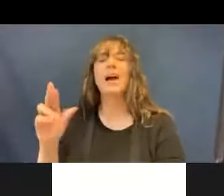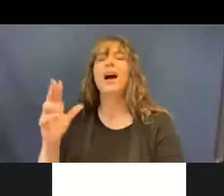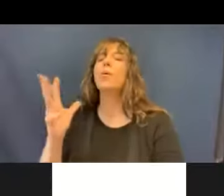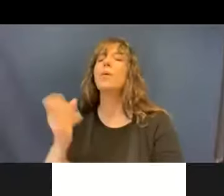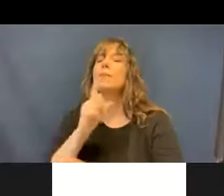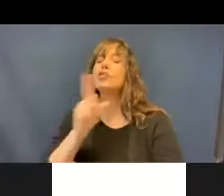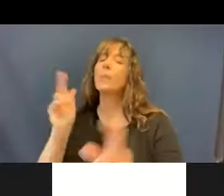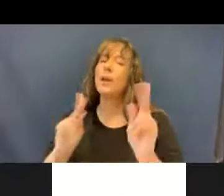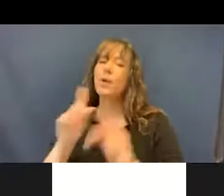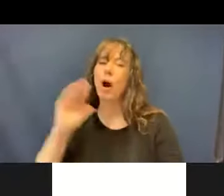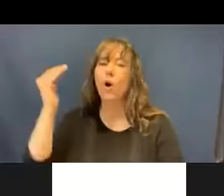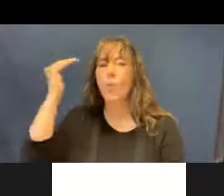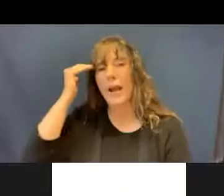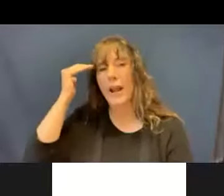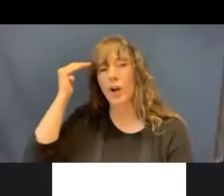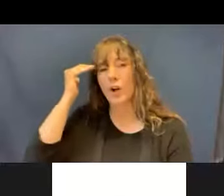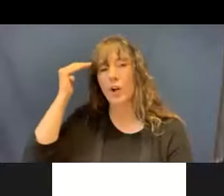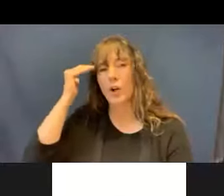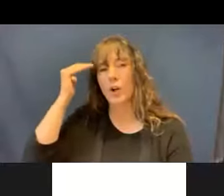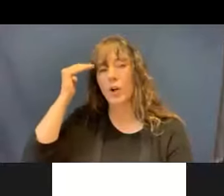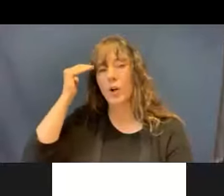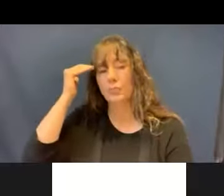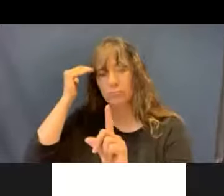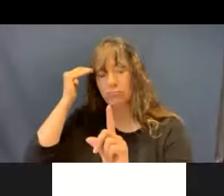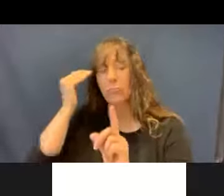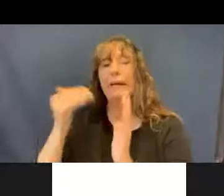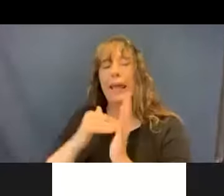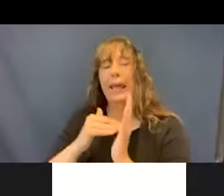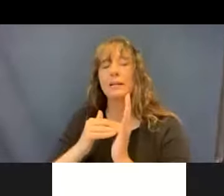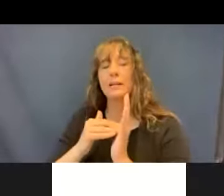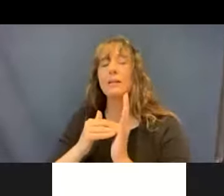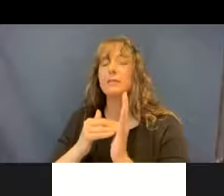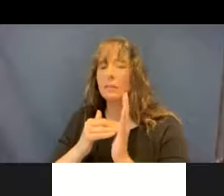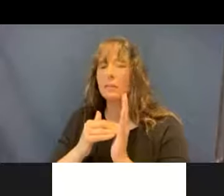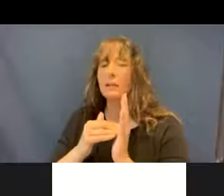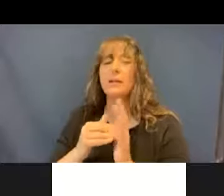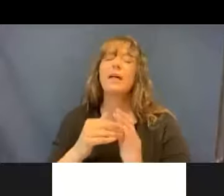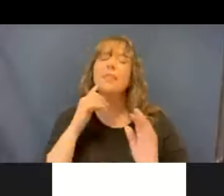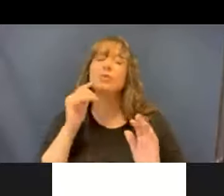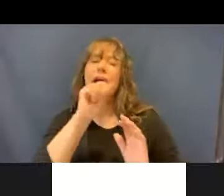are aware that, again, I mentioned that there's those speech to text apps, but that's great